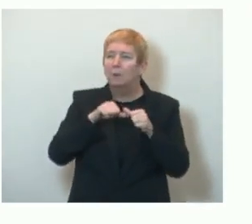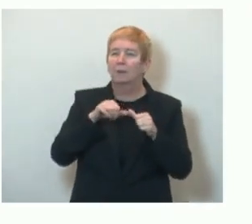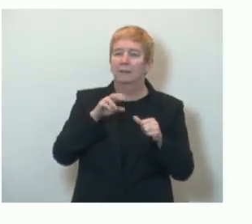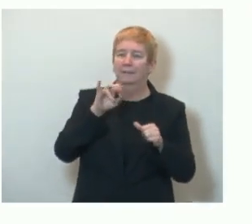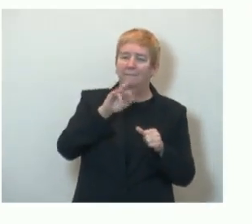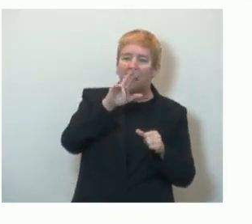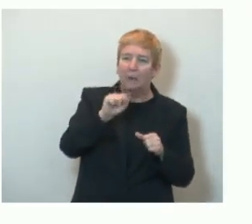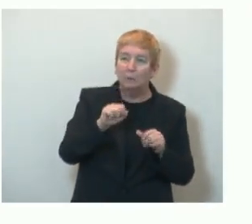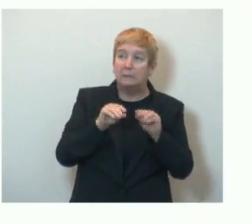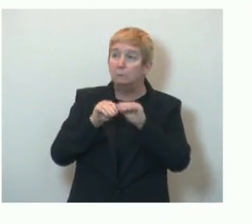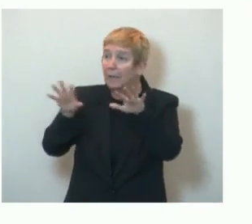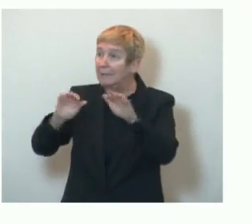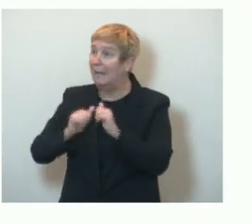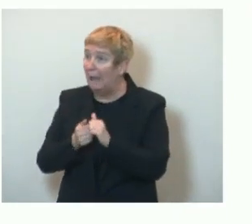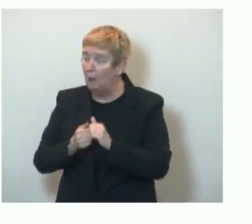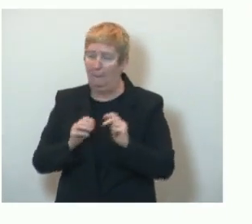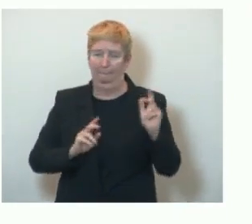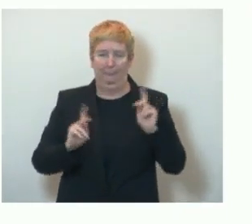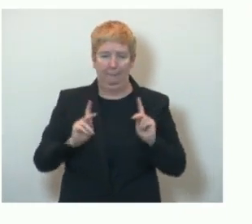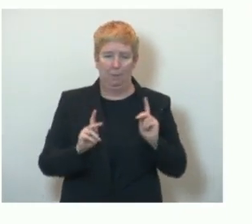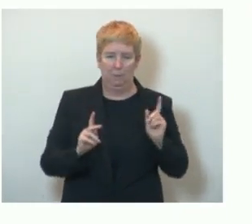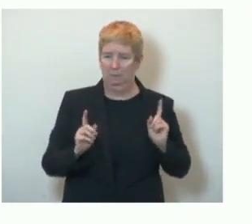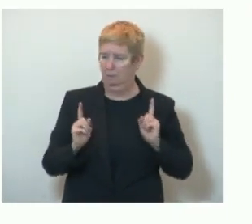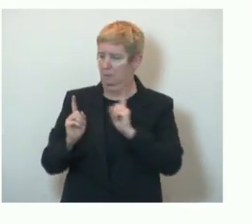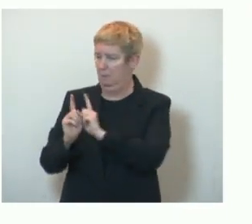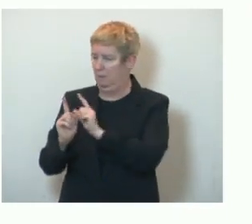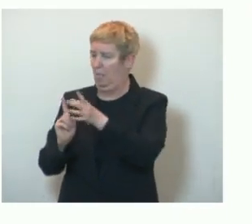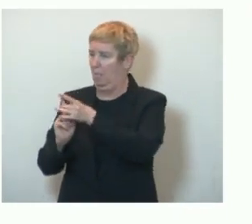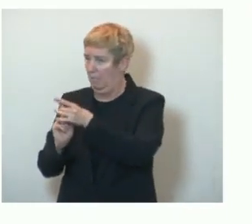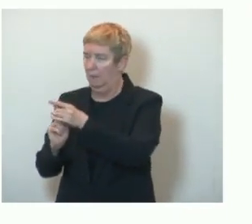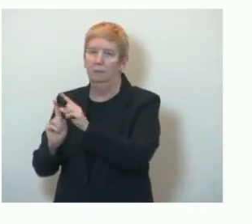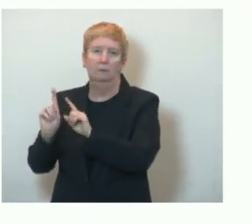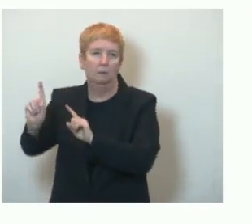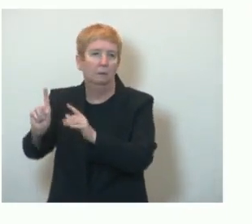I JUST WANTED TO SAY A COUPLE MORE THINGS ABOUT THIS.